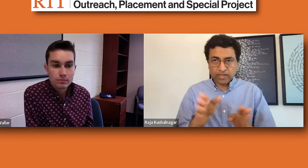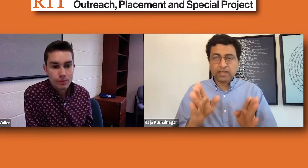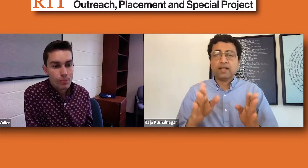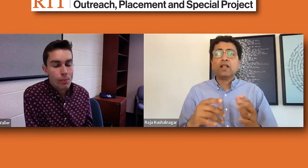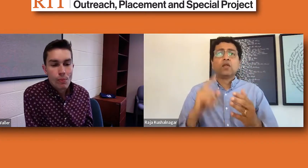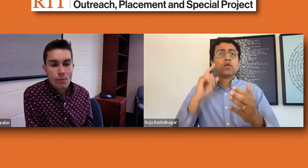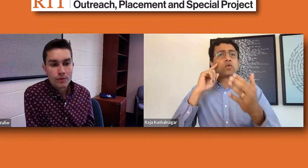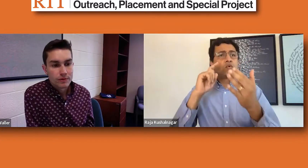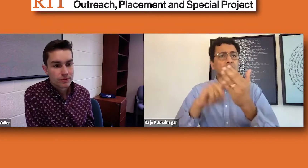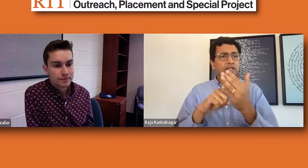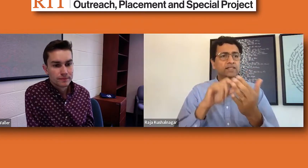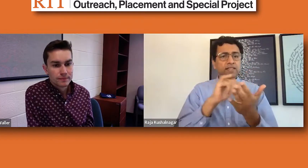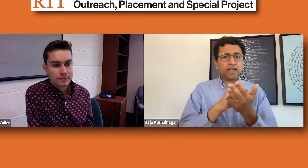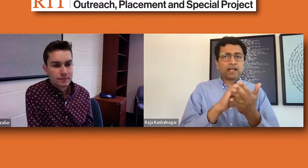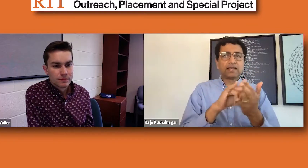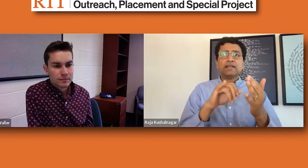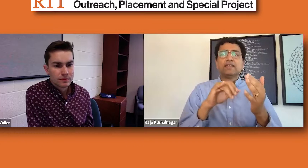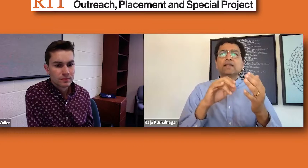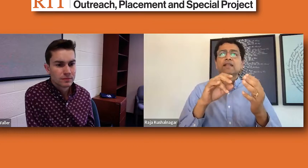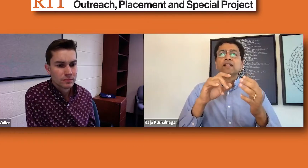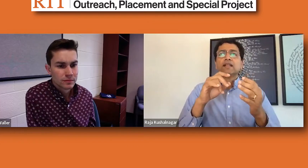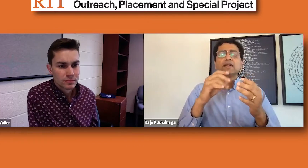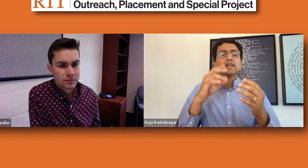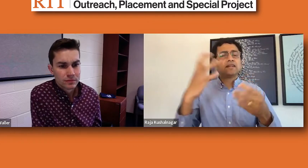accessible technologies, and so I recognized